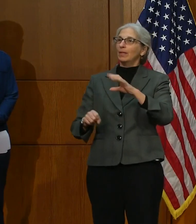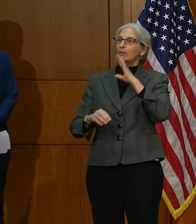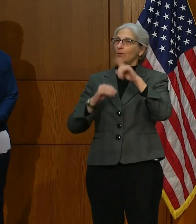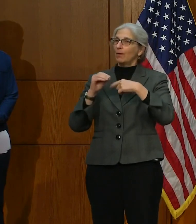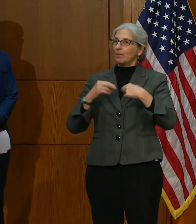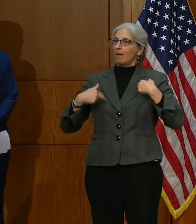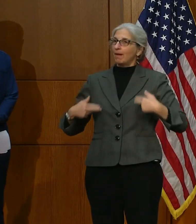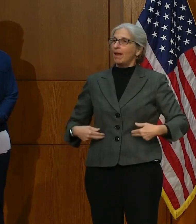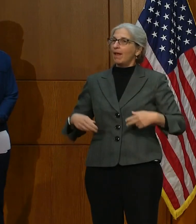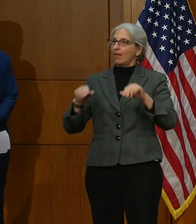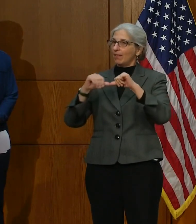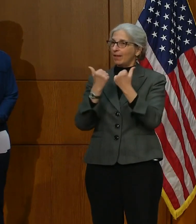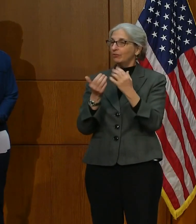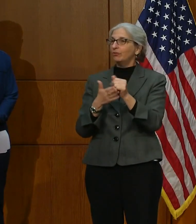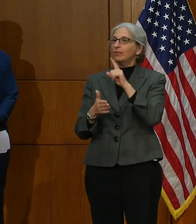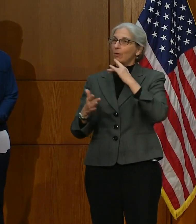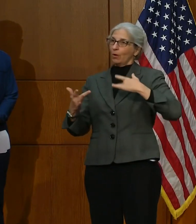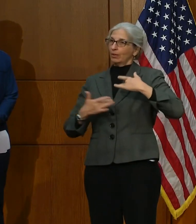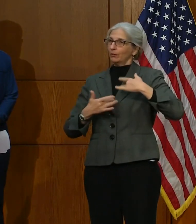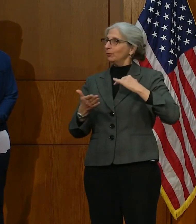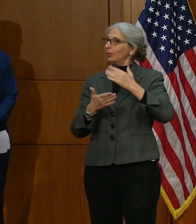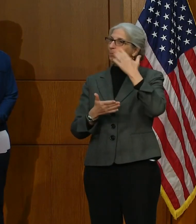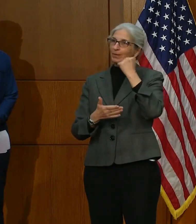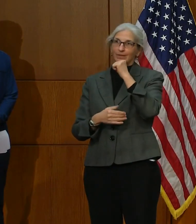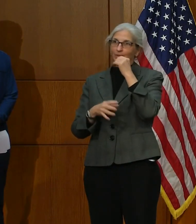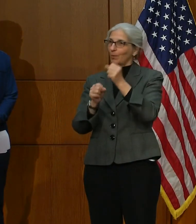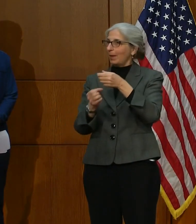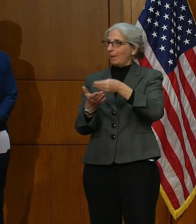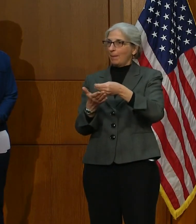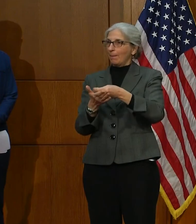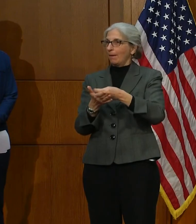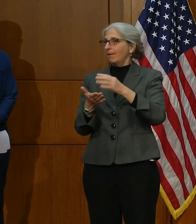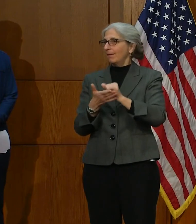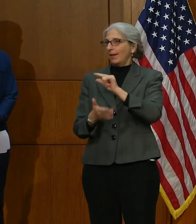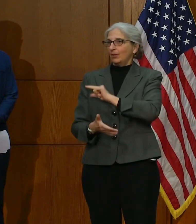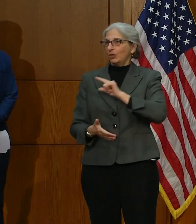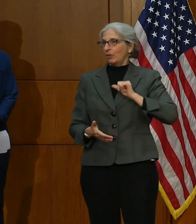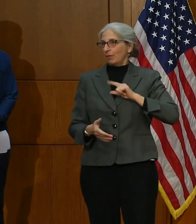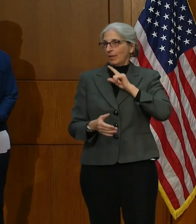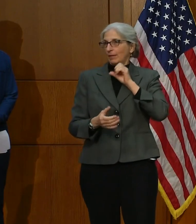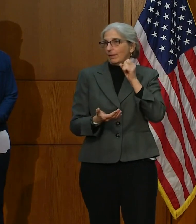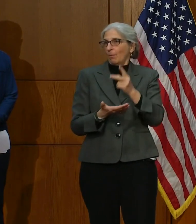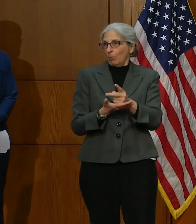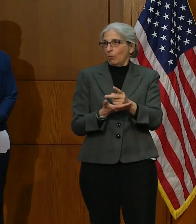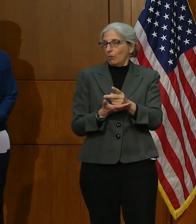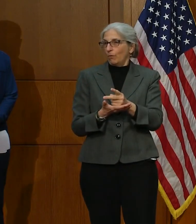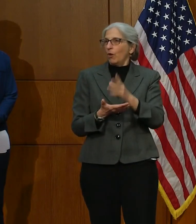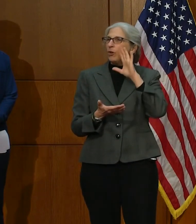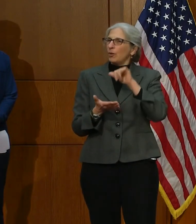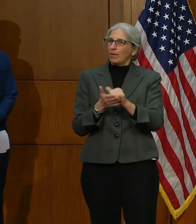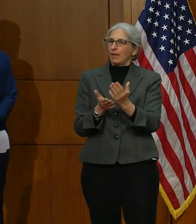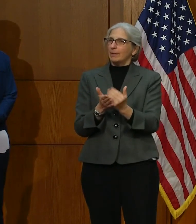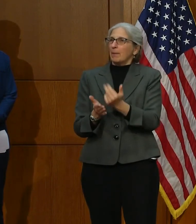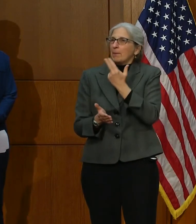THOSE? HEALTH AGENCIES WHO ARE CONCERNED BECAUSE THEY DON'T